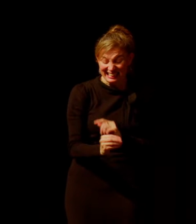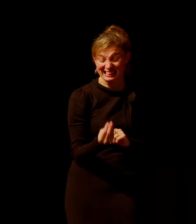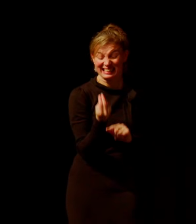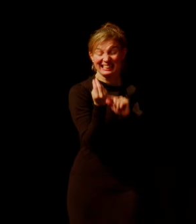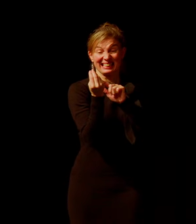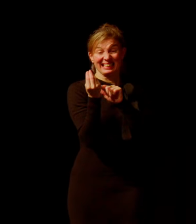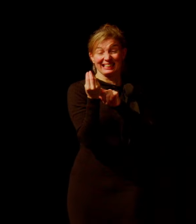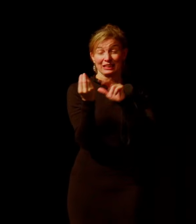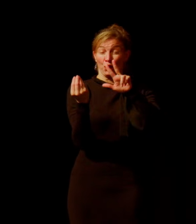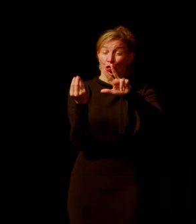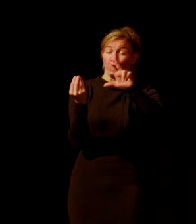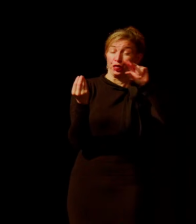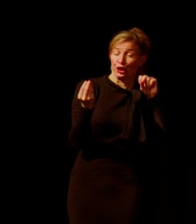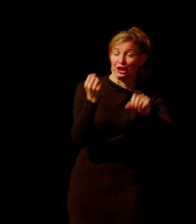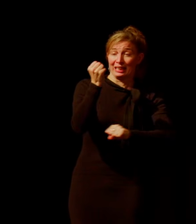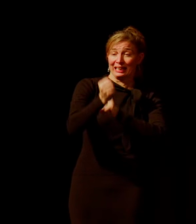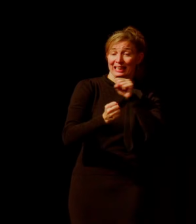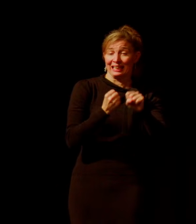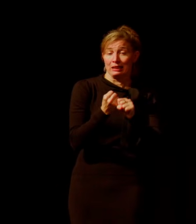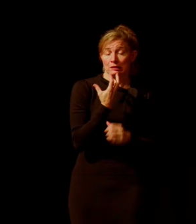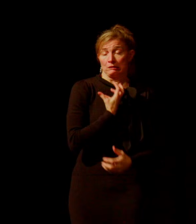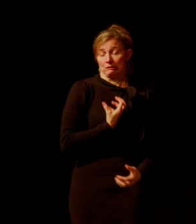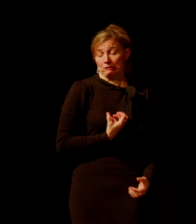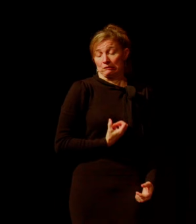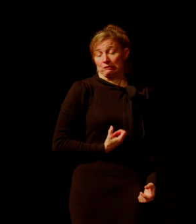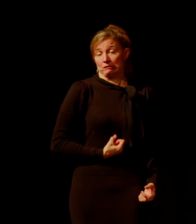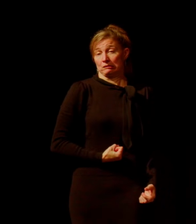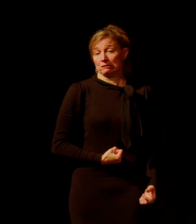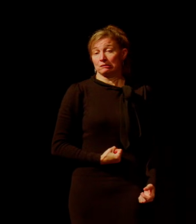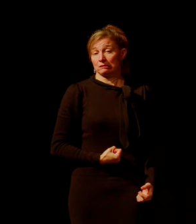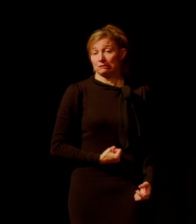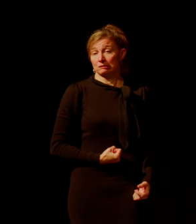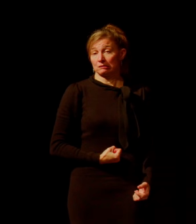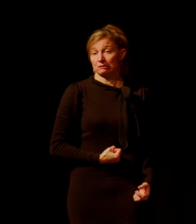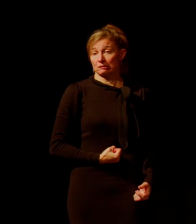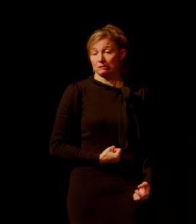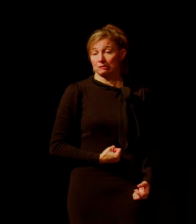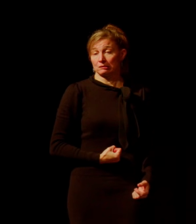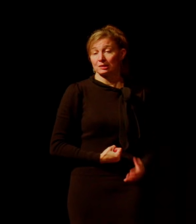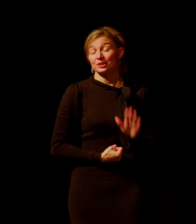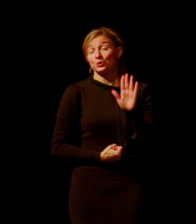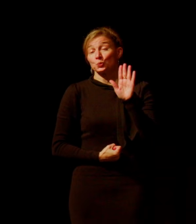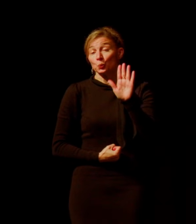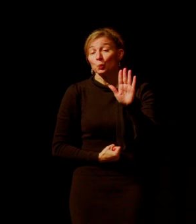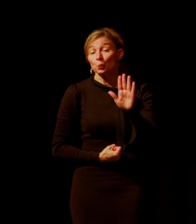So when she asked me to facilitate the conversation, I knew it would be pivotal in her journey.